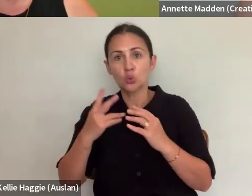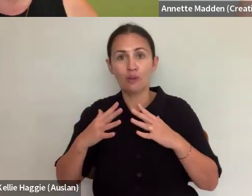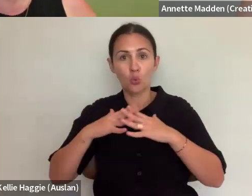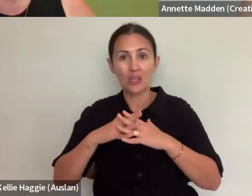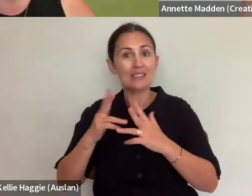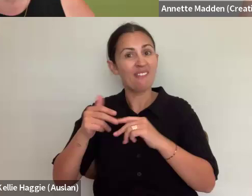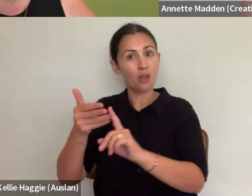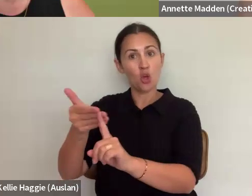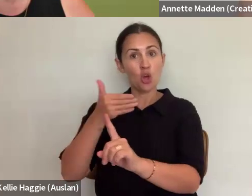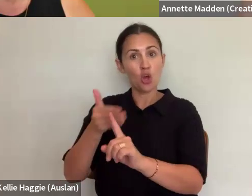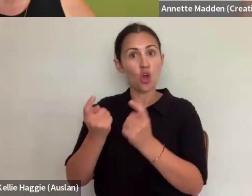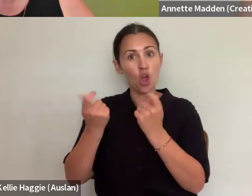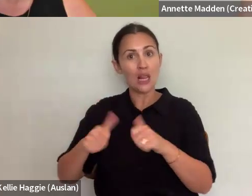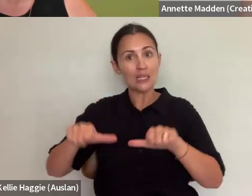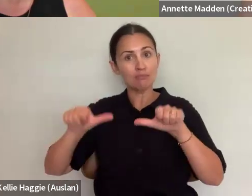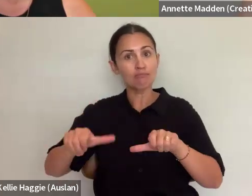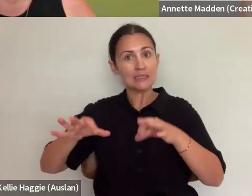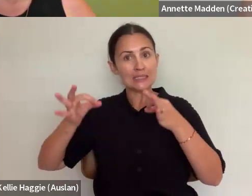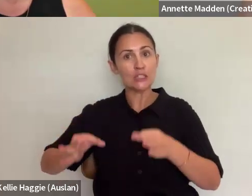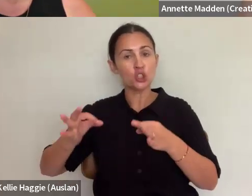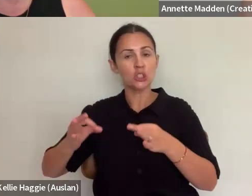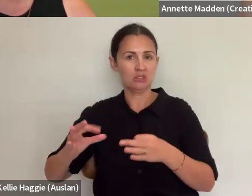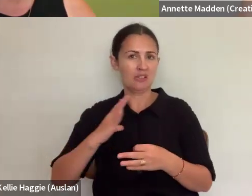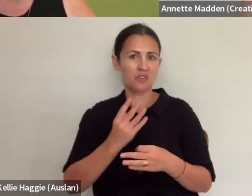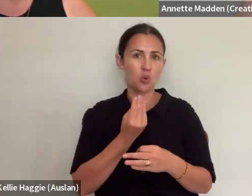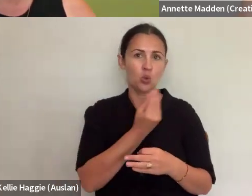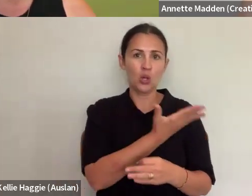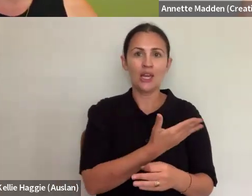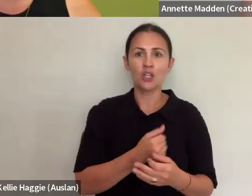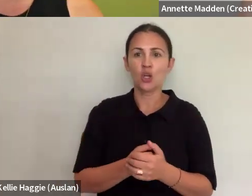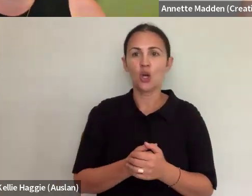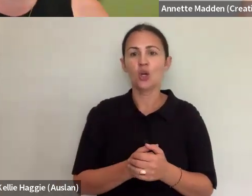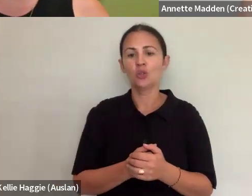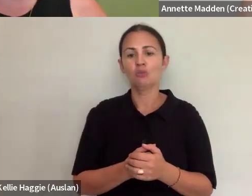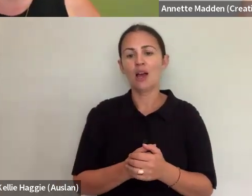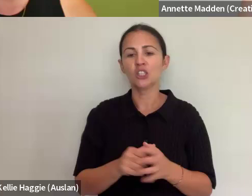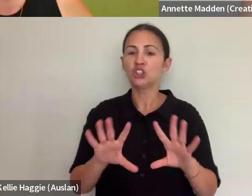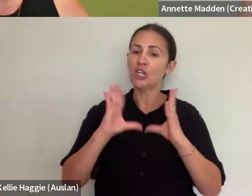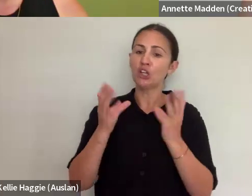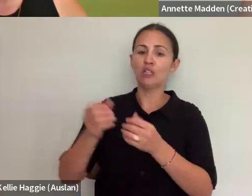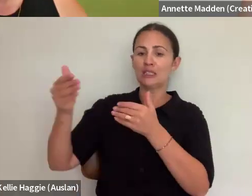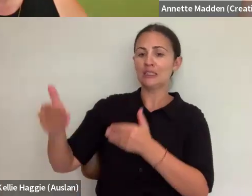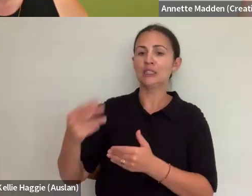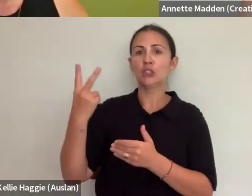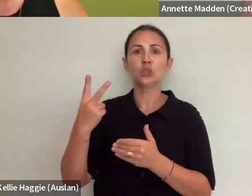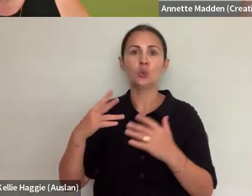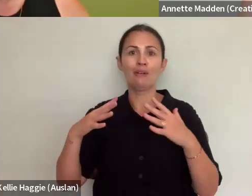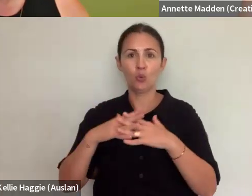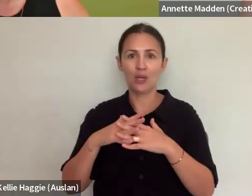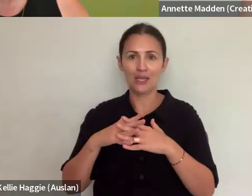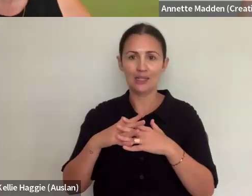advisers. >> We will be looking to notify applicants within that 12 week period after submitting the application. We do try